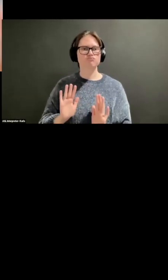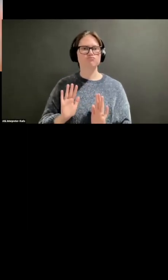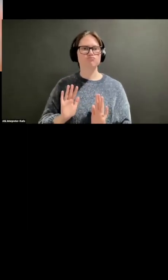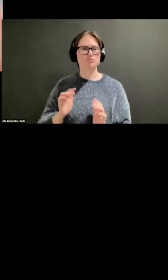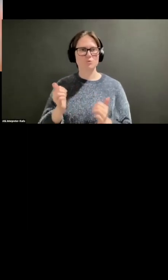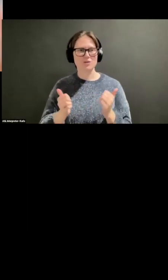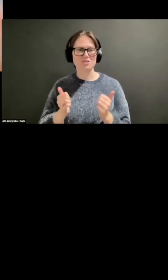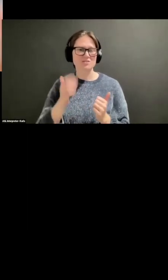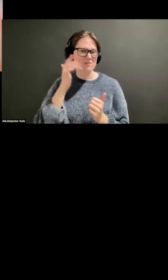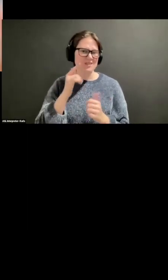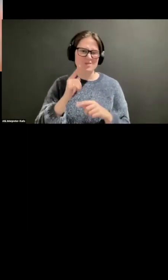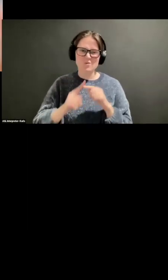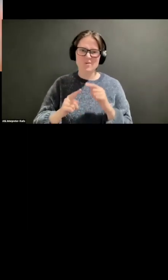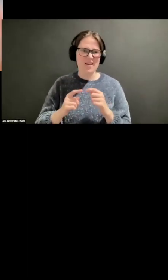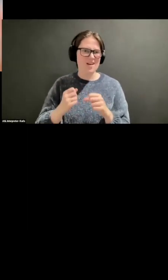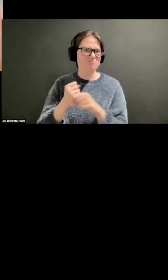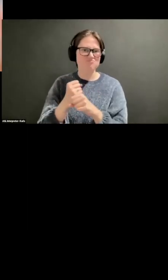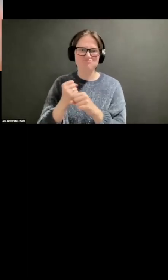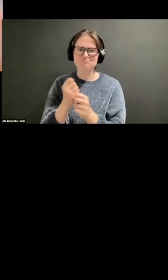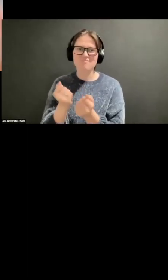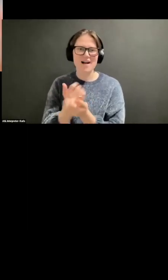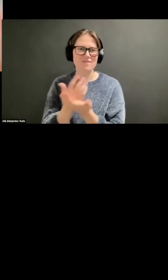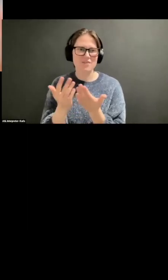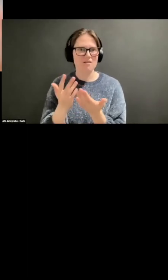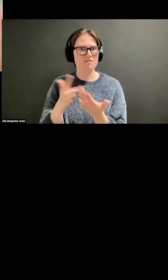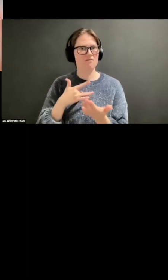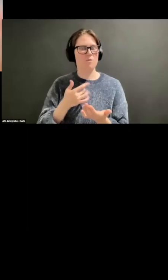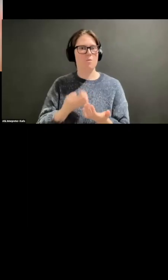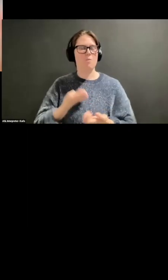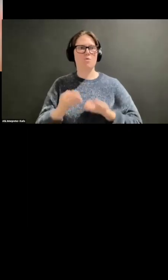it's also emotionally draining. Yeah, I had to go